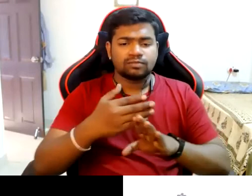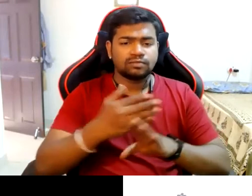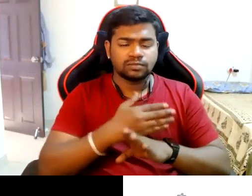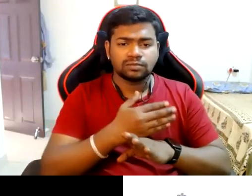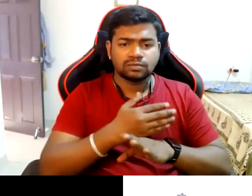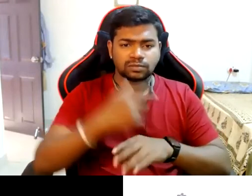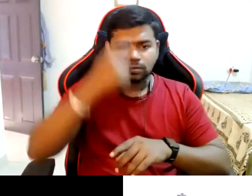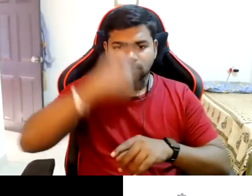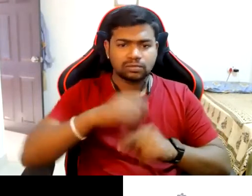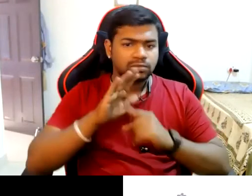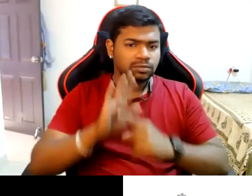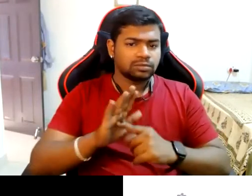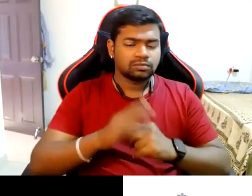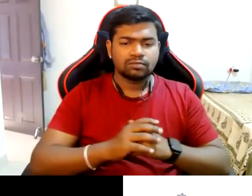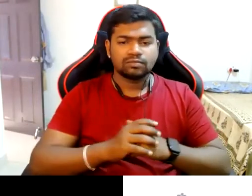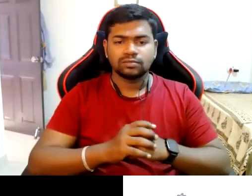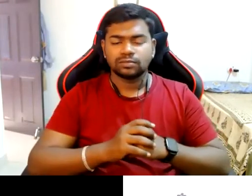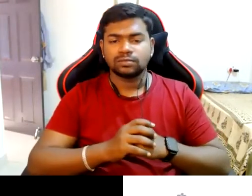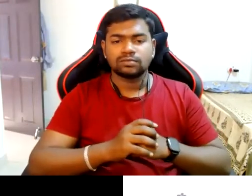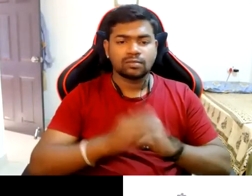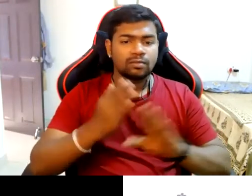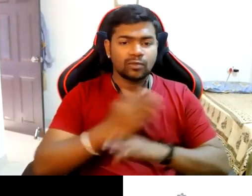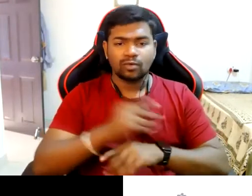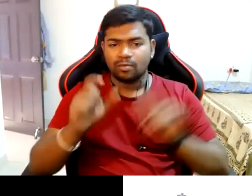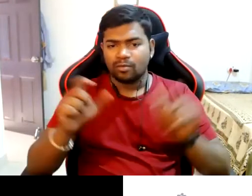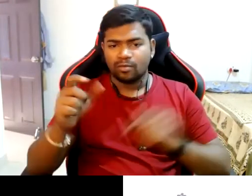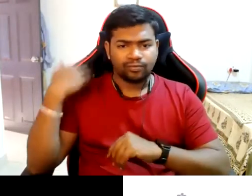Before that, people used to call me back and that person this.